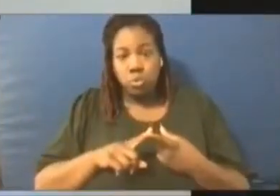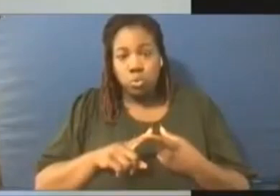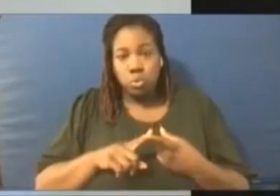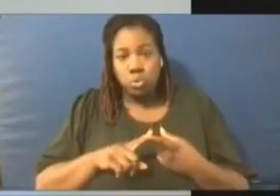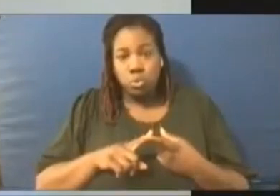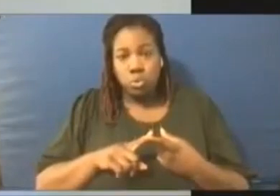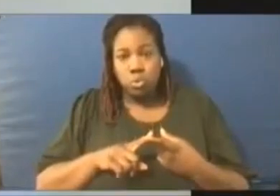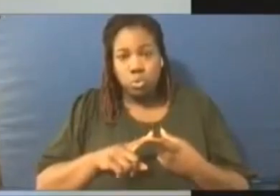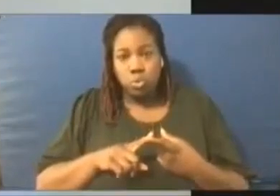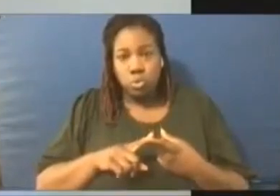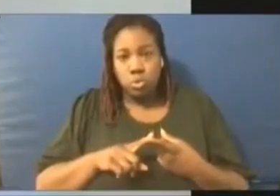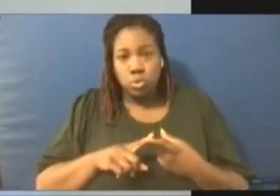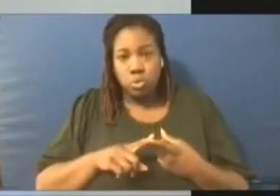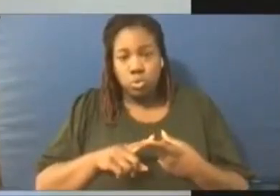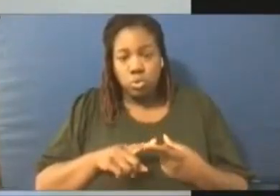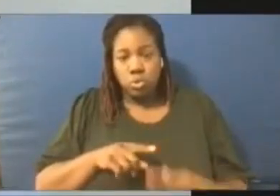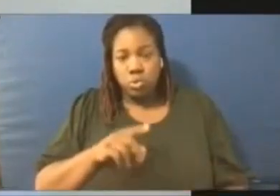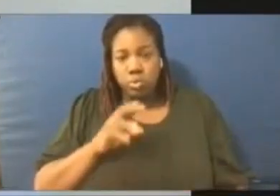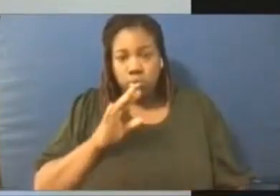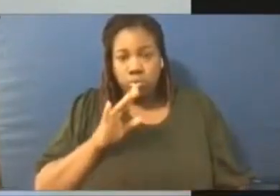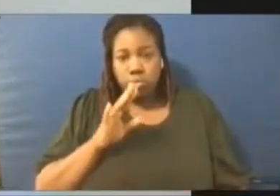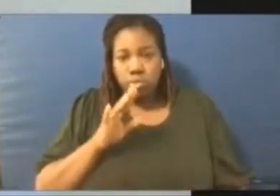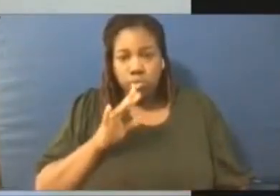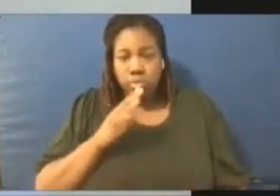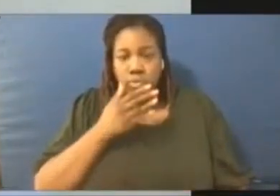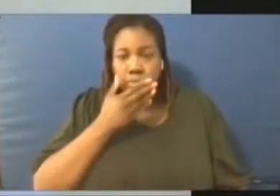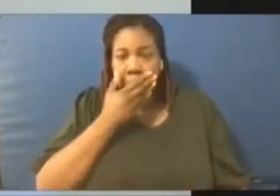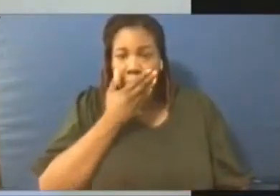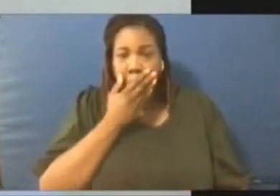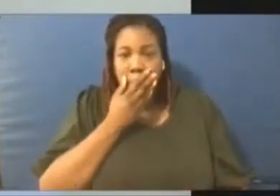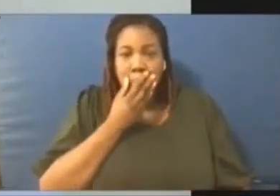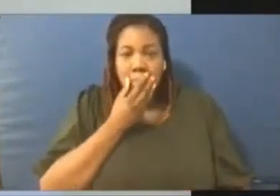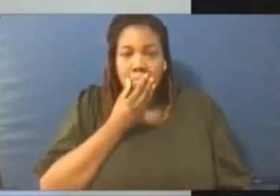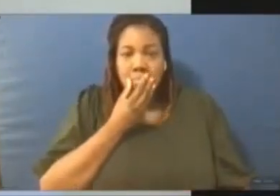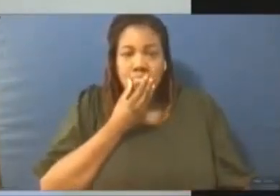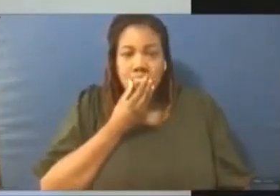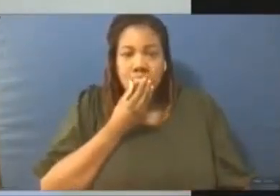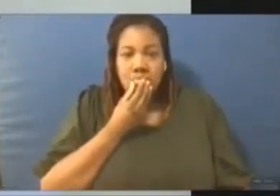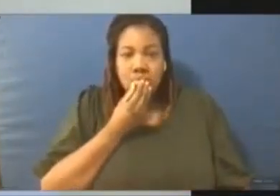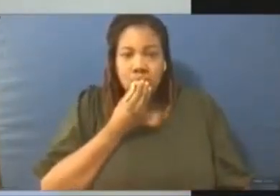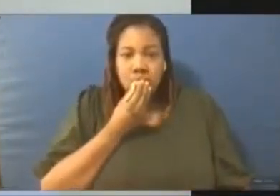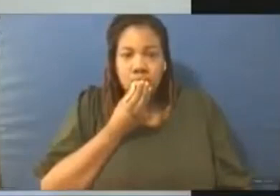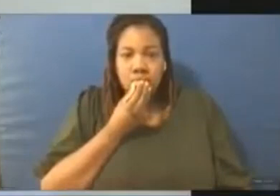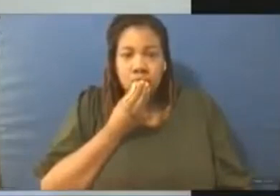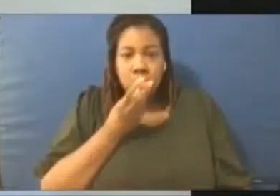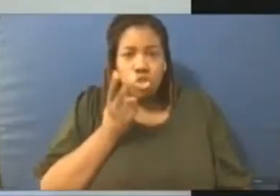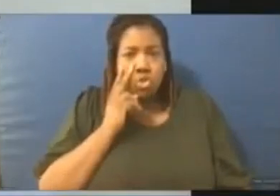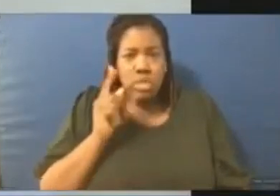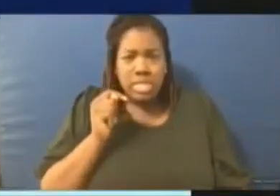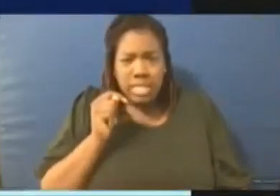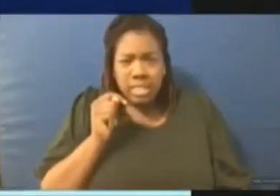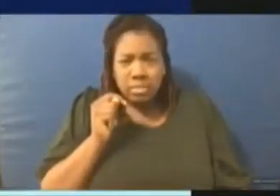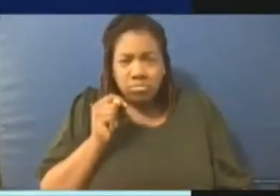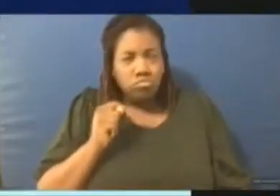Marcella Nunez-Smith: No. The slides are no longer visible.